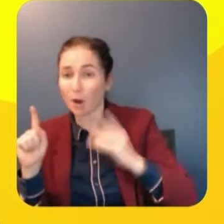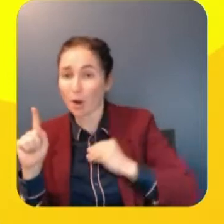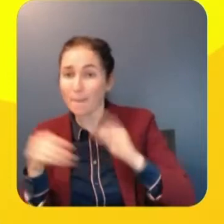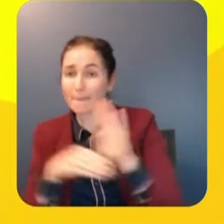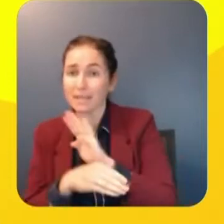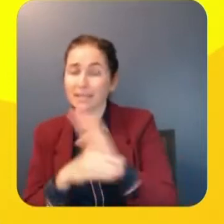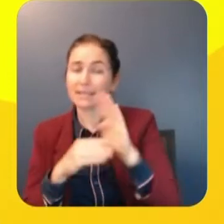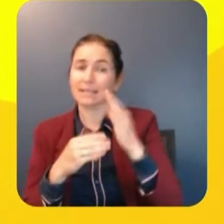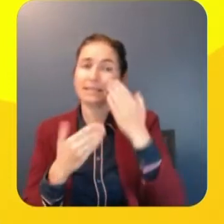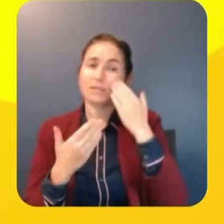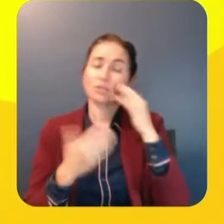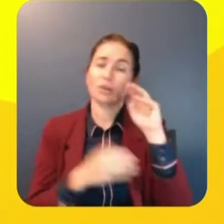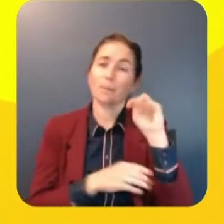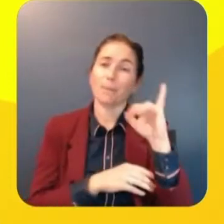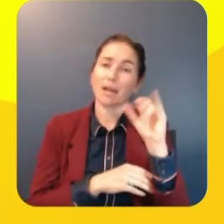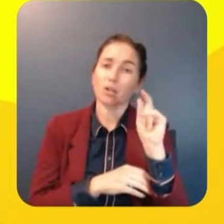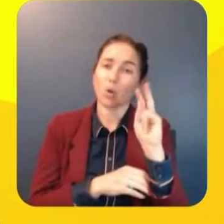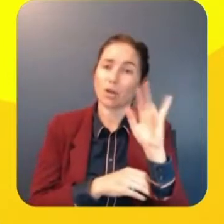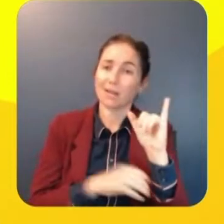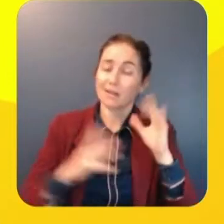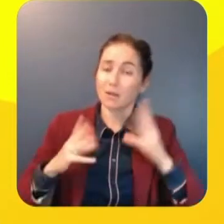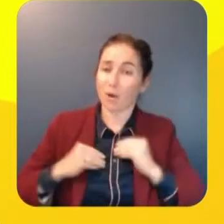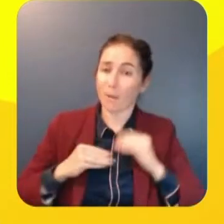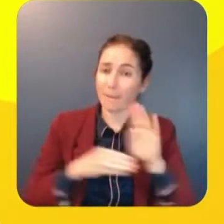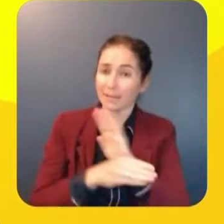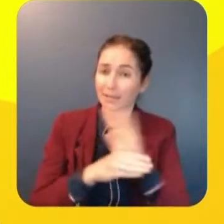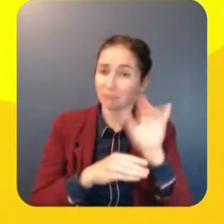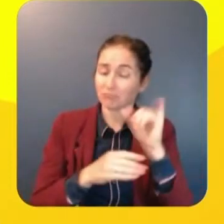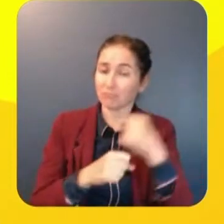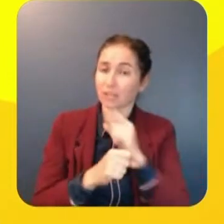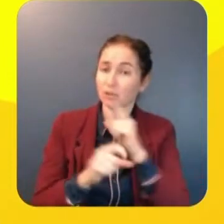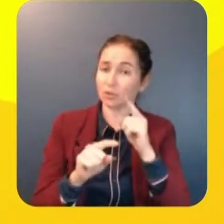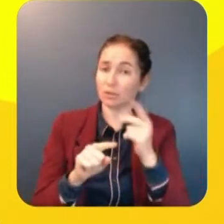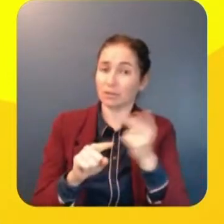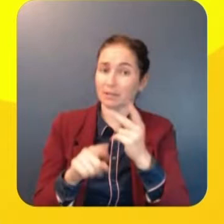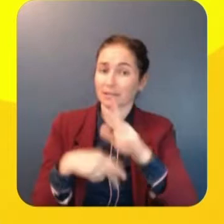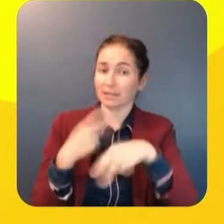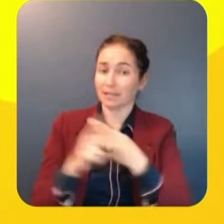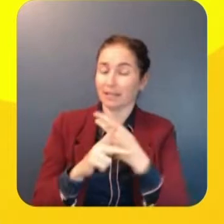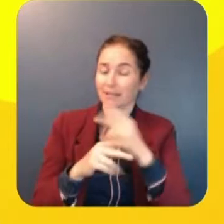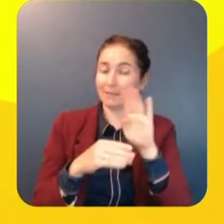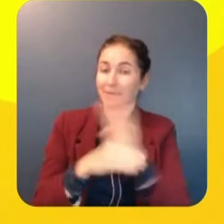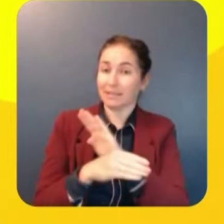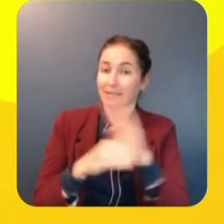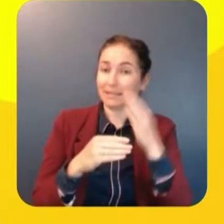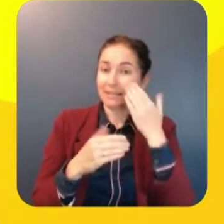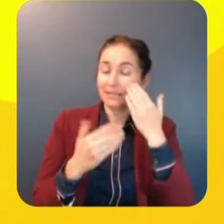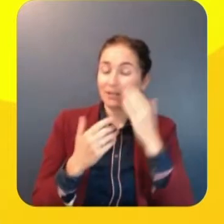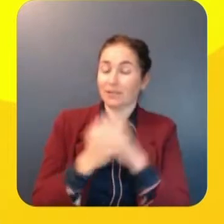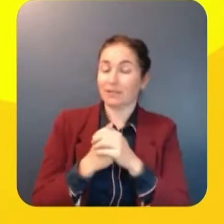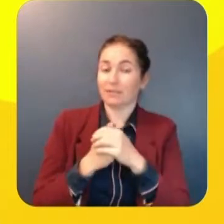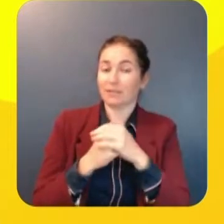and ensure that these businesses who enable not just our economy, but the work that we do here at Groupon?